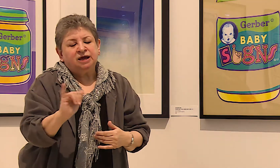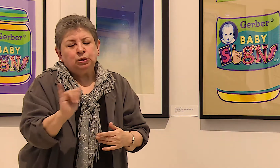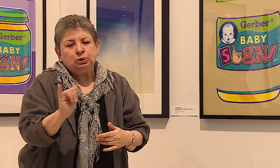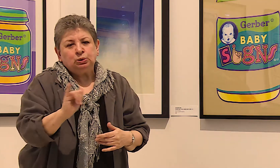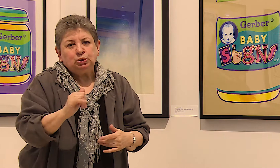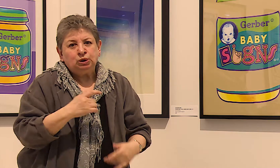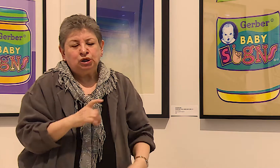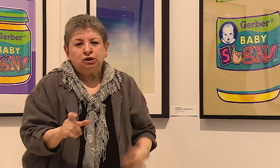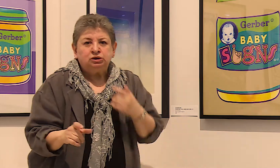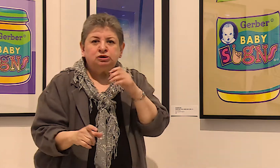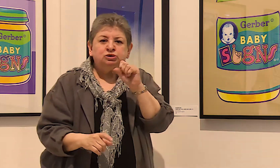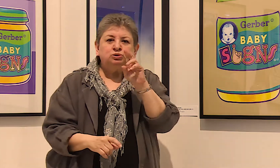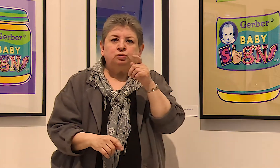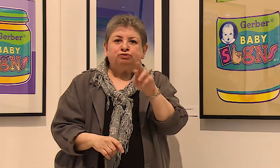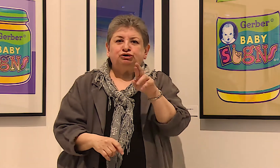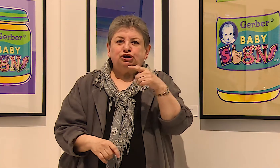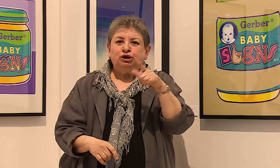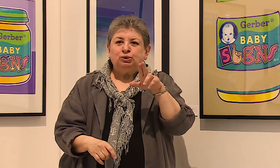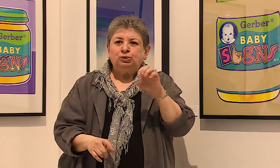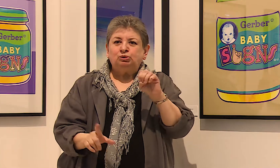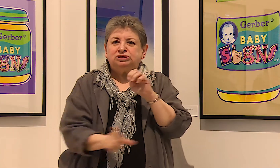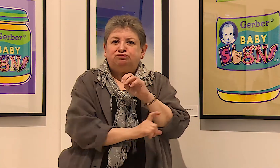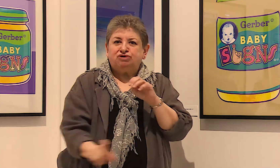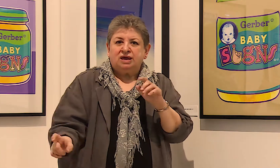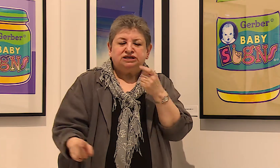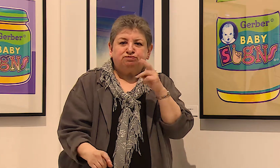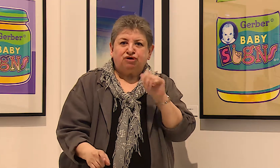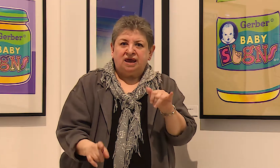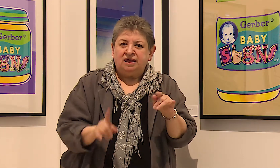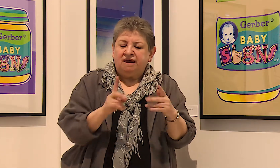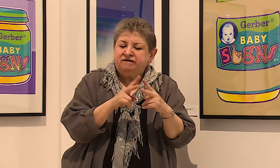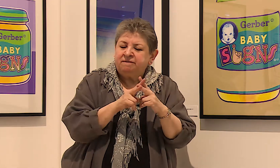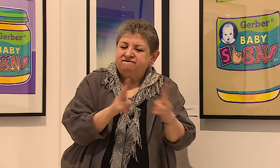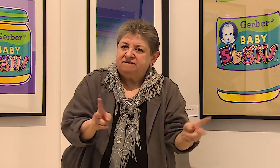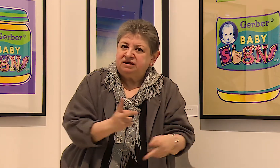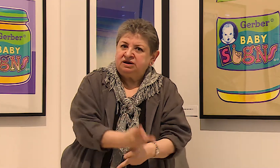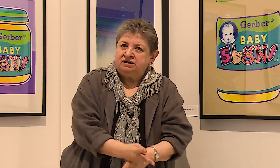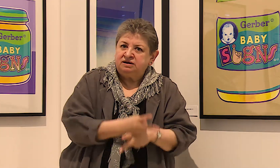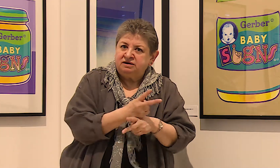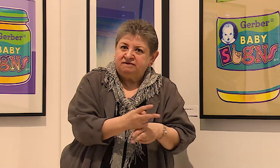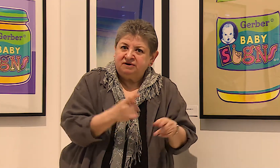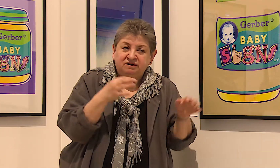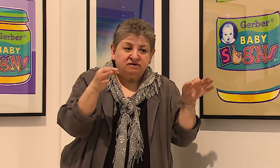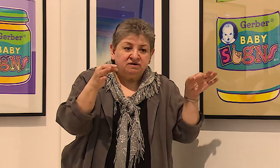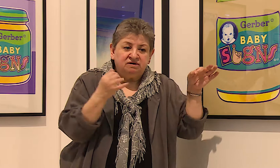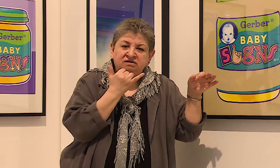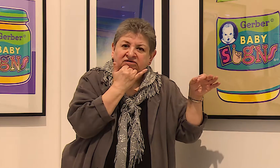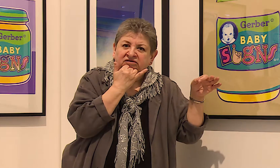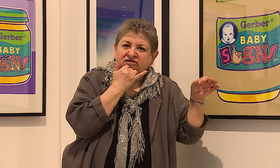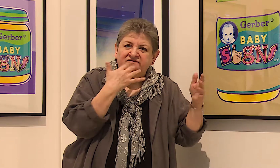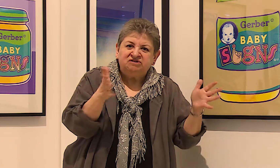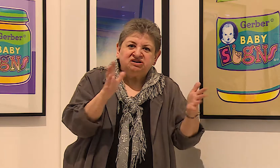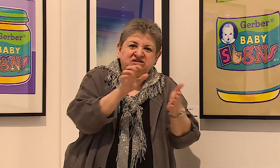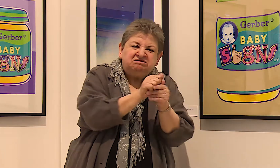Now, I would do this outside using Super Glue spray, and it was such a delicate process.